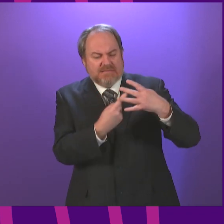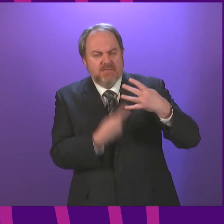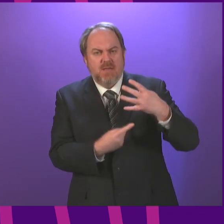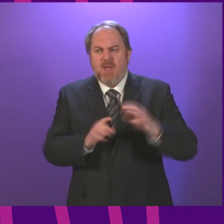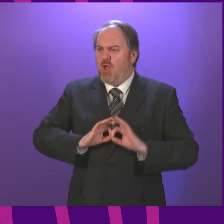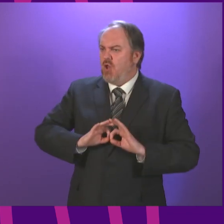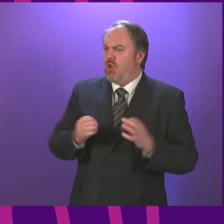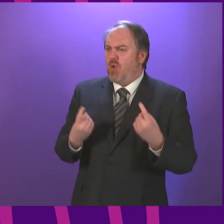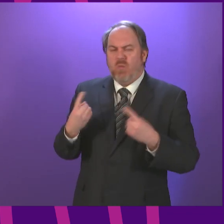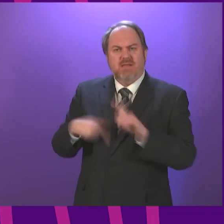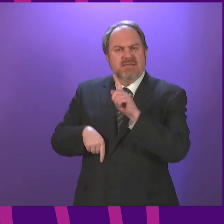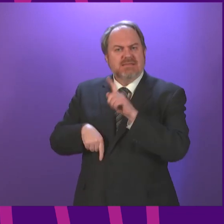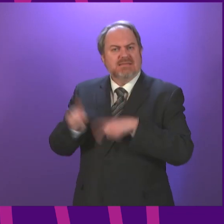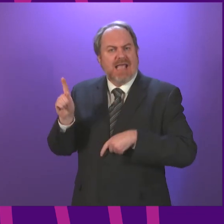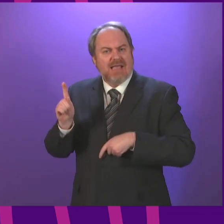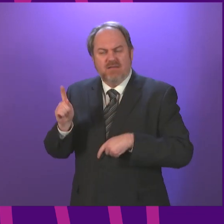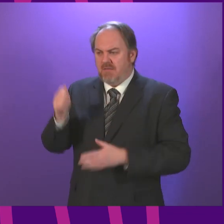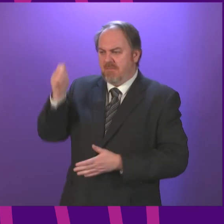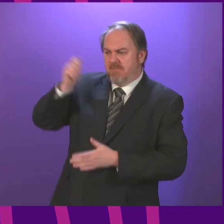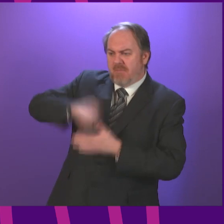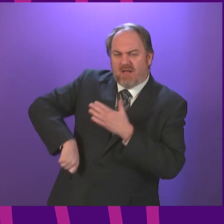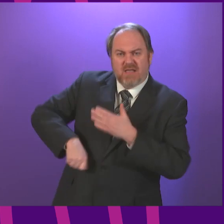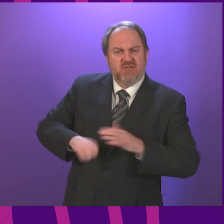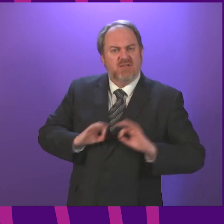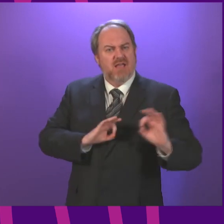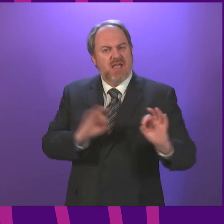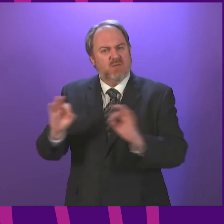Despite all the First Minister’s protests, the flawed procedure that let the women down